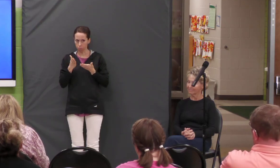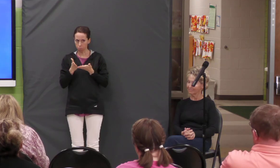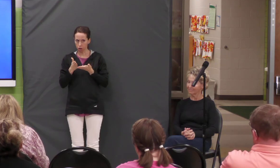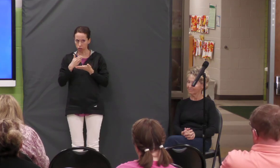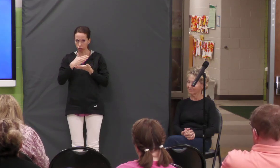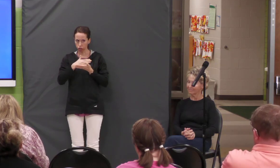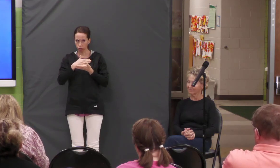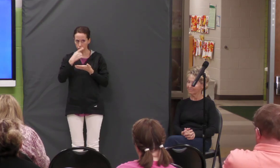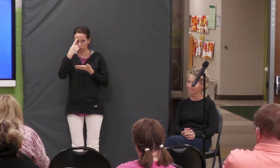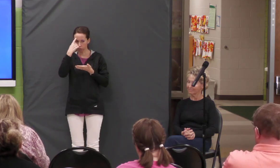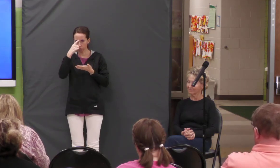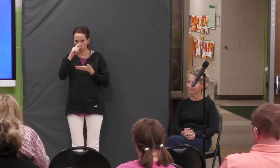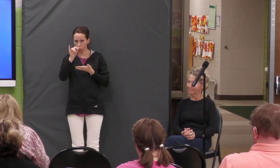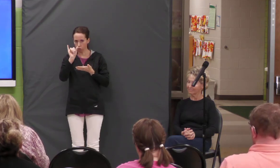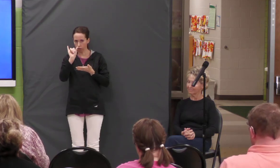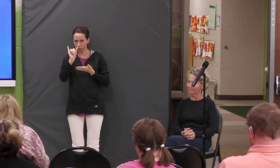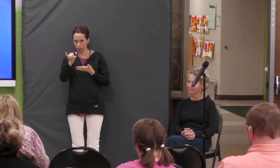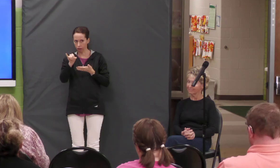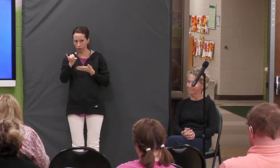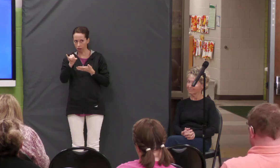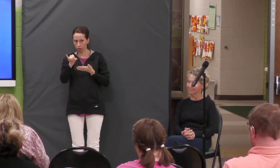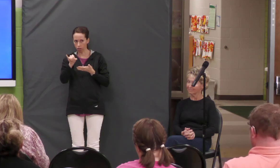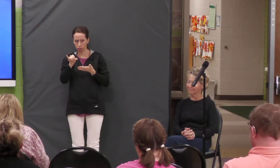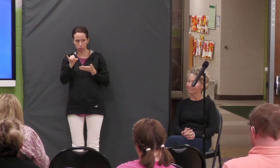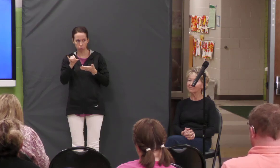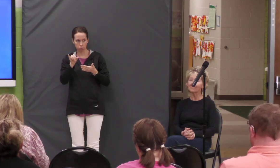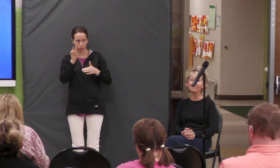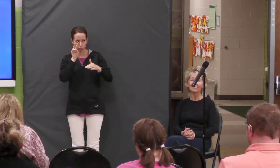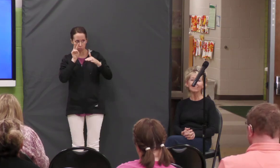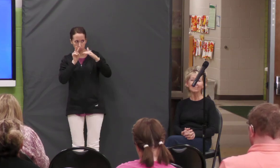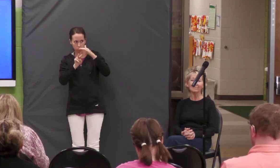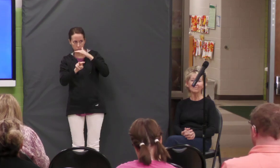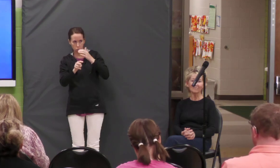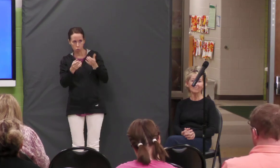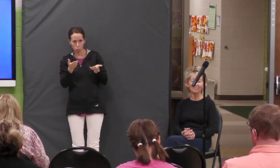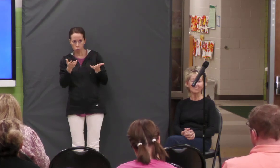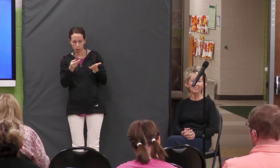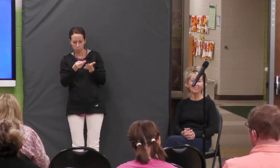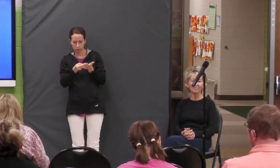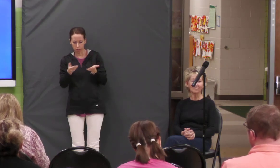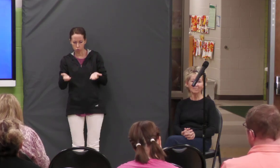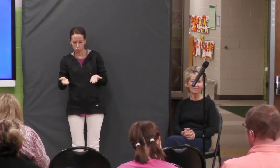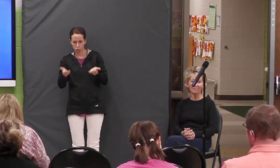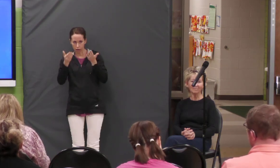know projecting what you would raise and then taking out what you expect to to